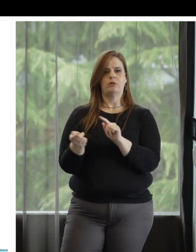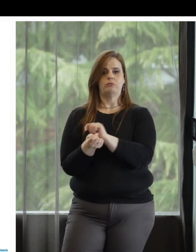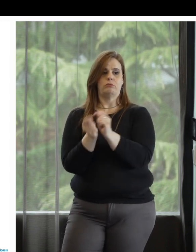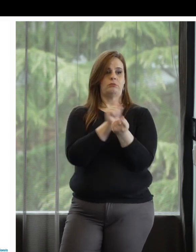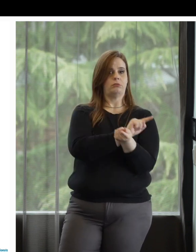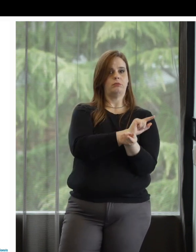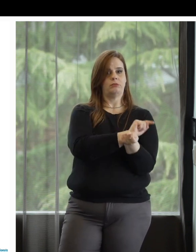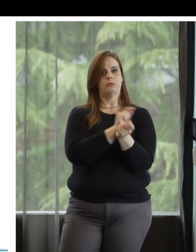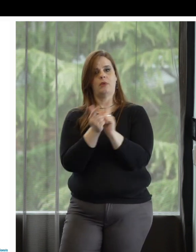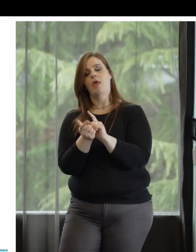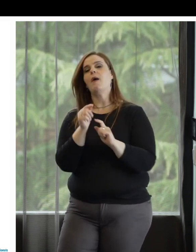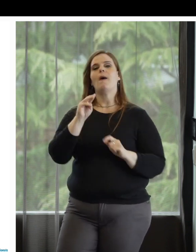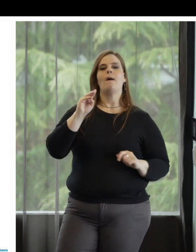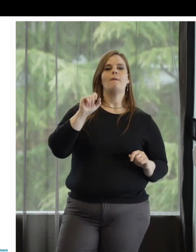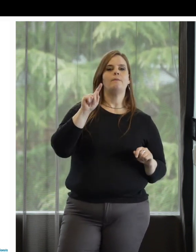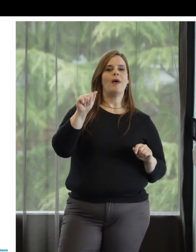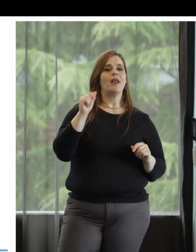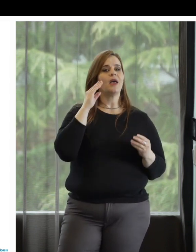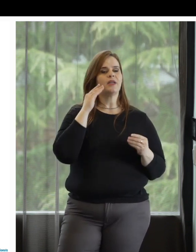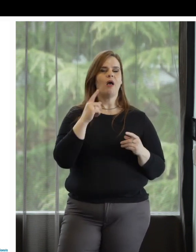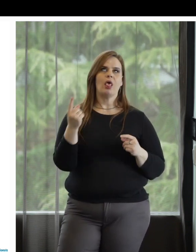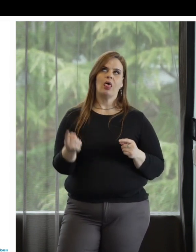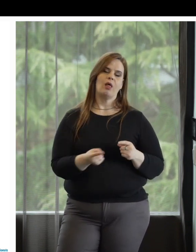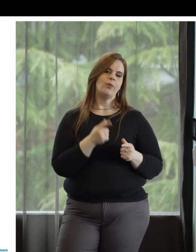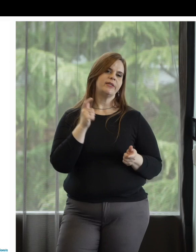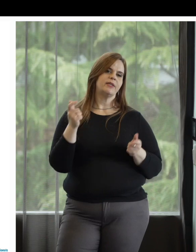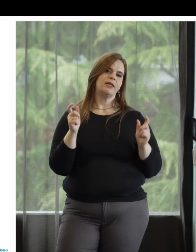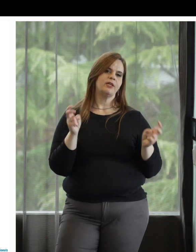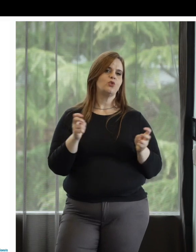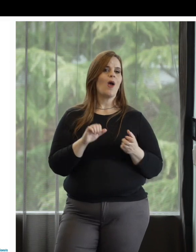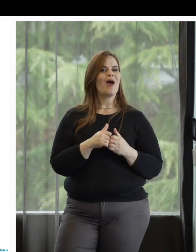always major issue. How do you collect that data. What